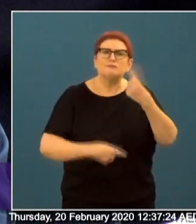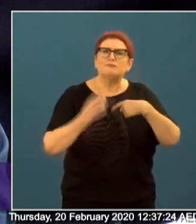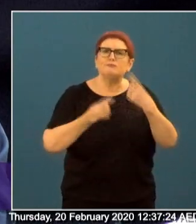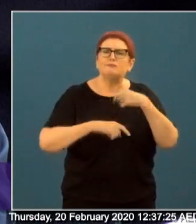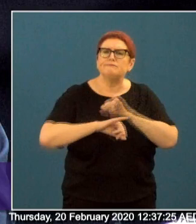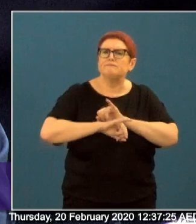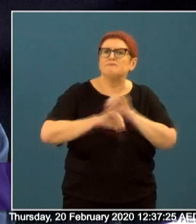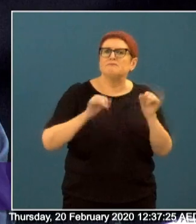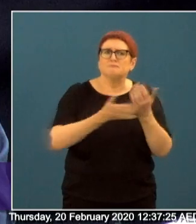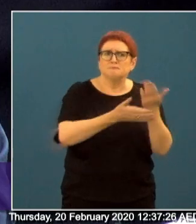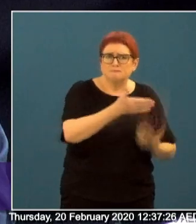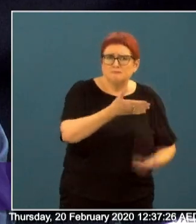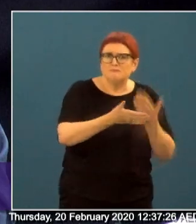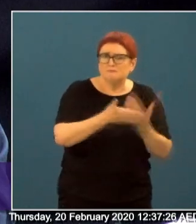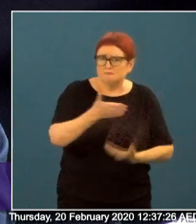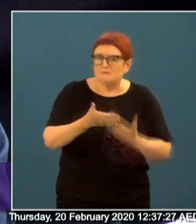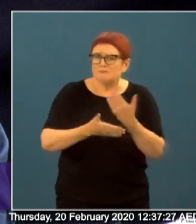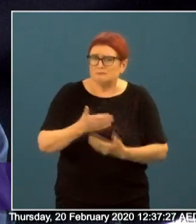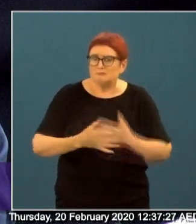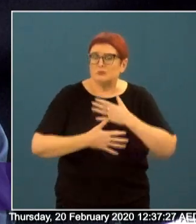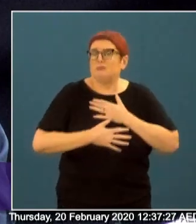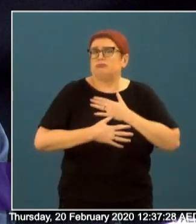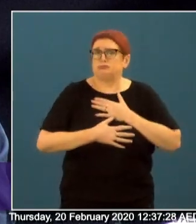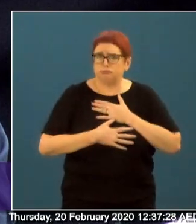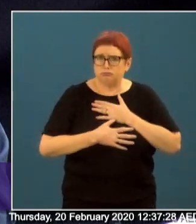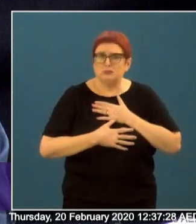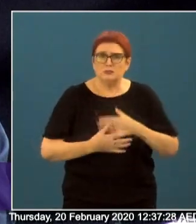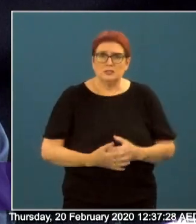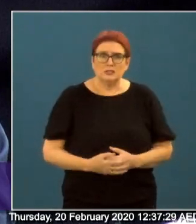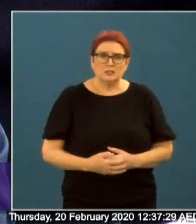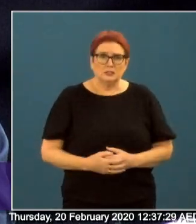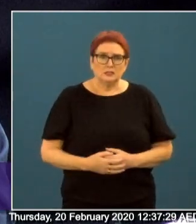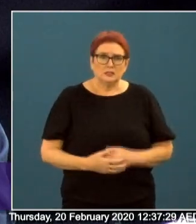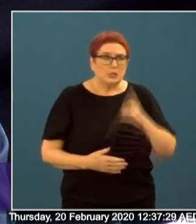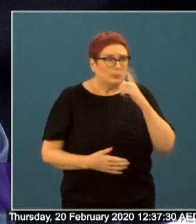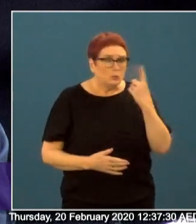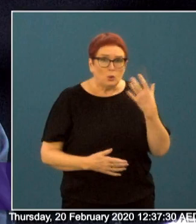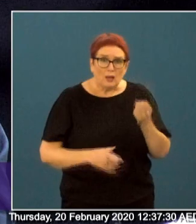and understood them and their impact on people with disability and their families.